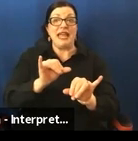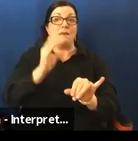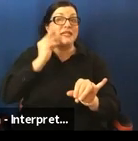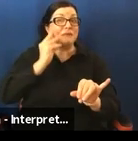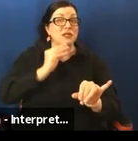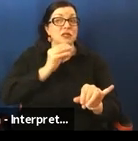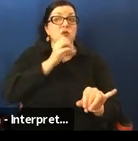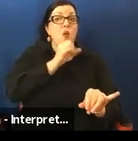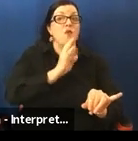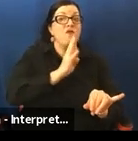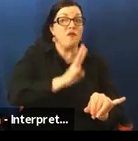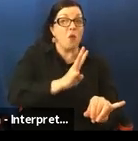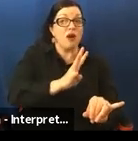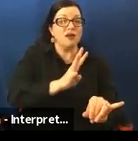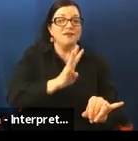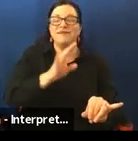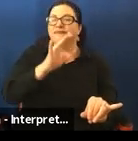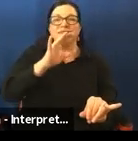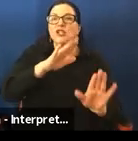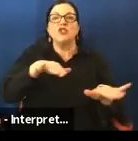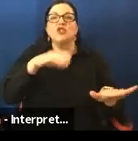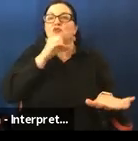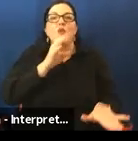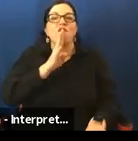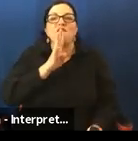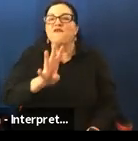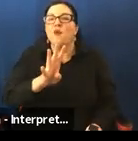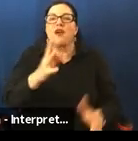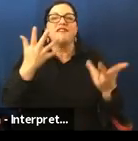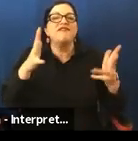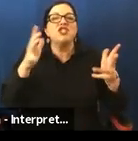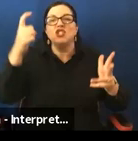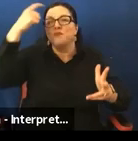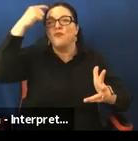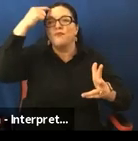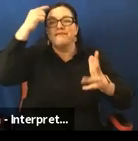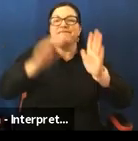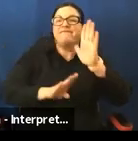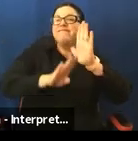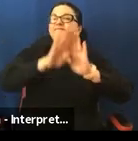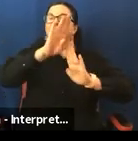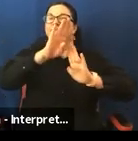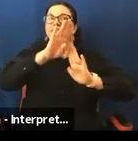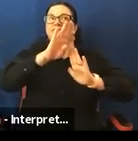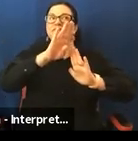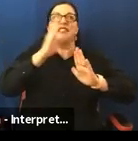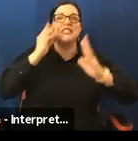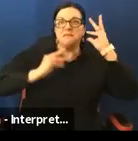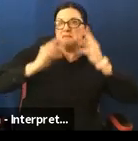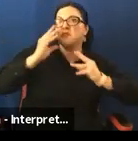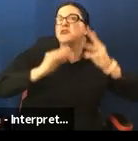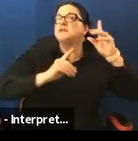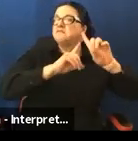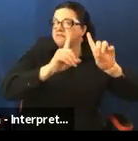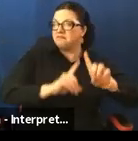Jason Williams: Their brain is already pretty well developed and has had some pretty good foundational experiences. So the four year old experiencing abuse at the age of four.